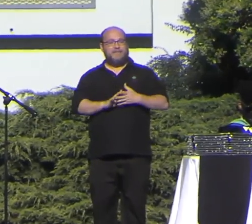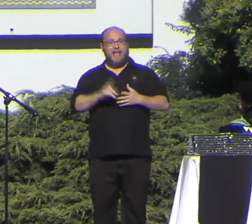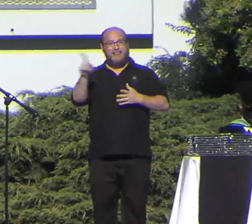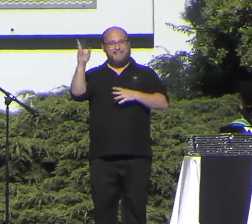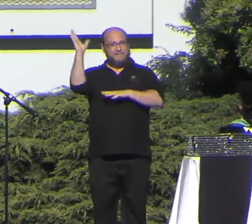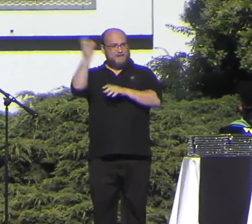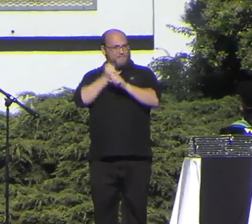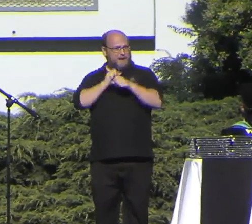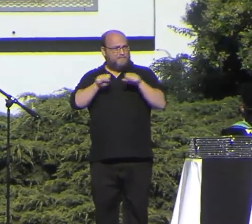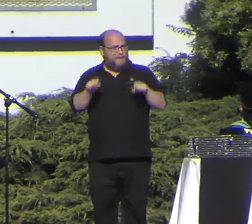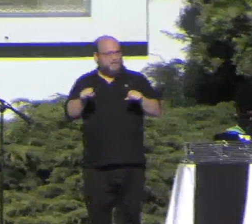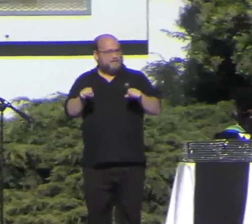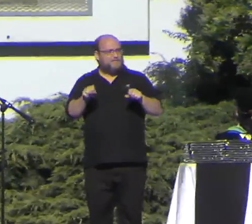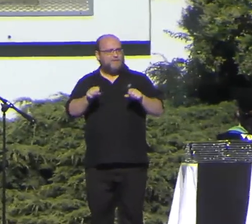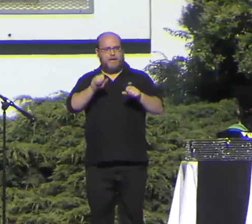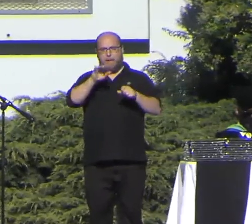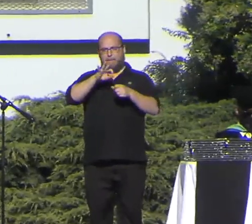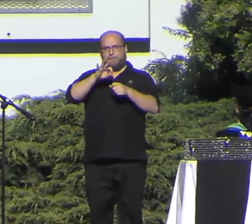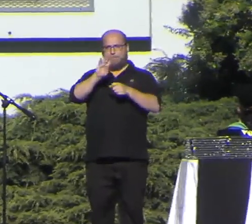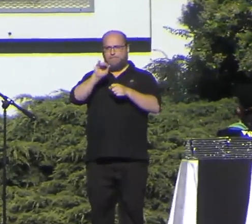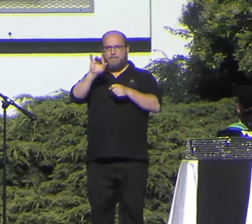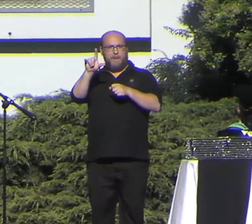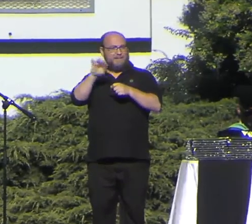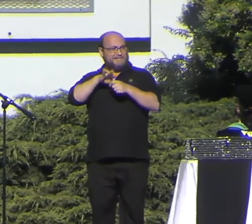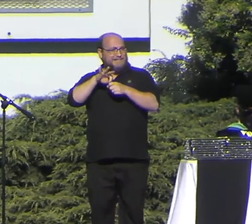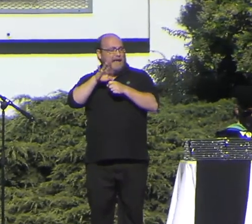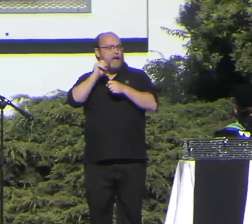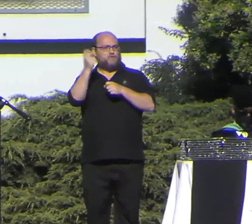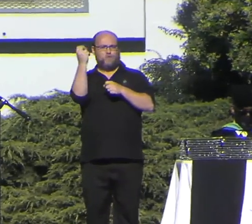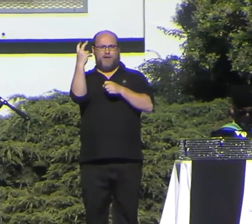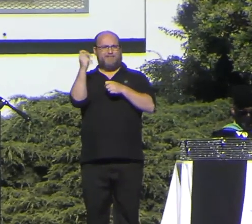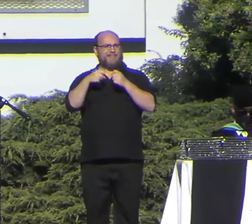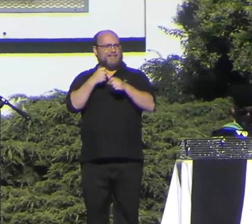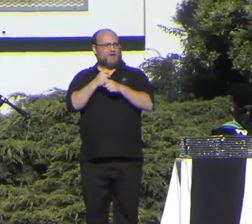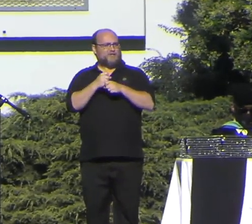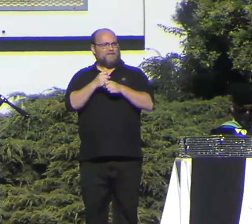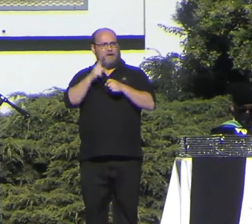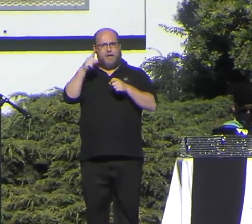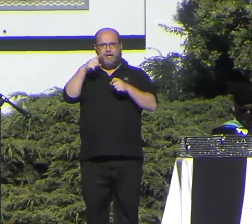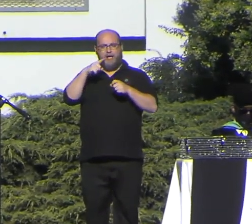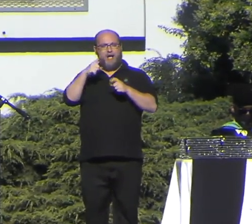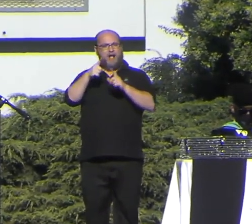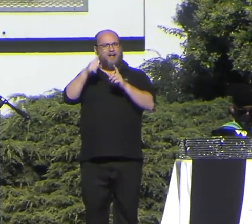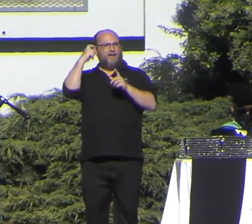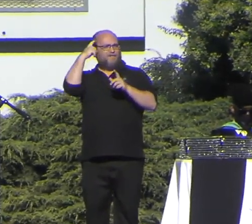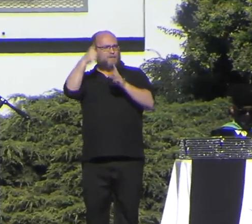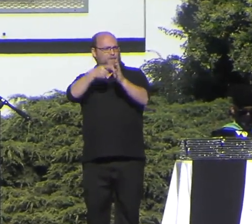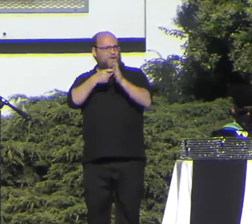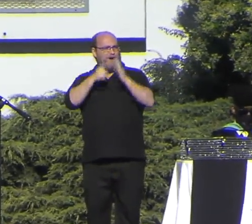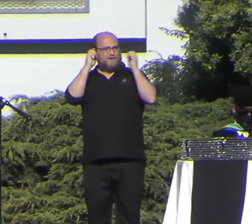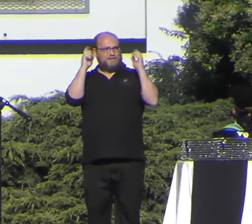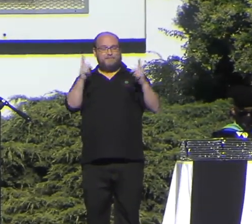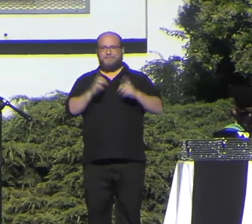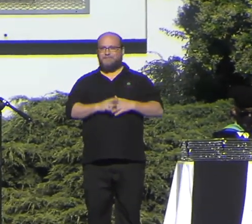years of government-required education. Now I know none of you saw me in any actual classes this year. So allow me to introduce myself.